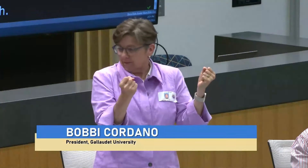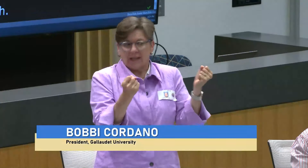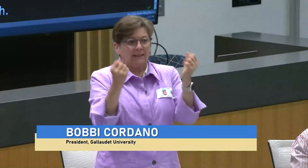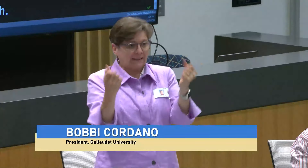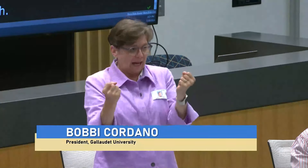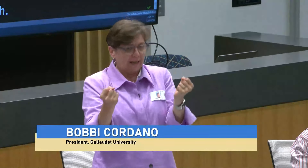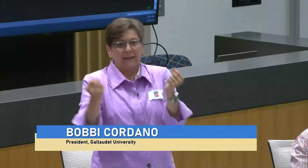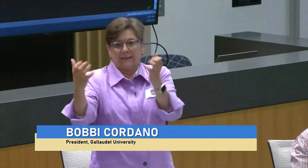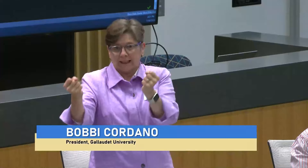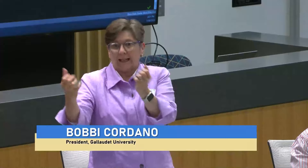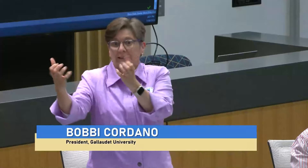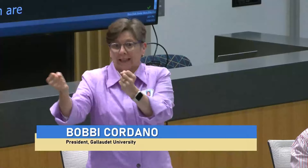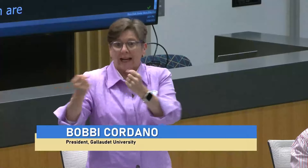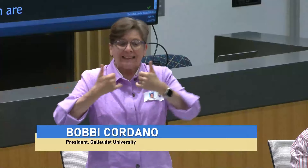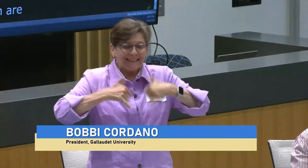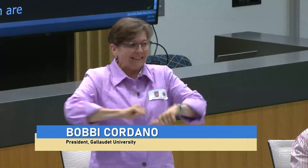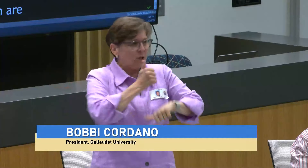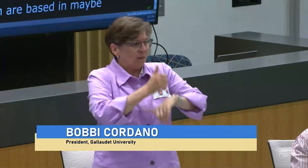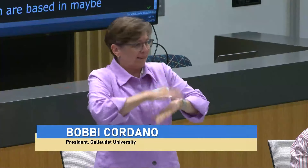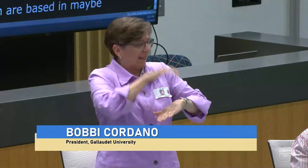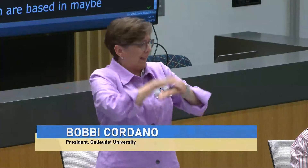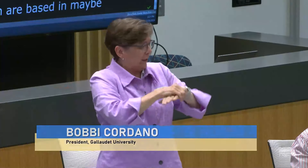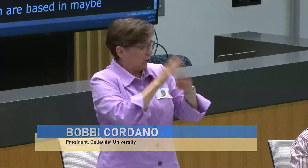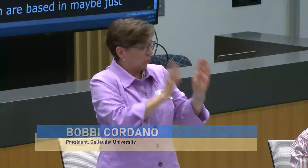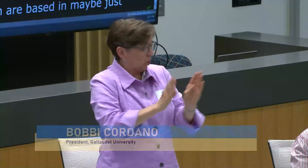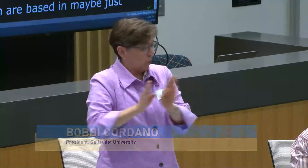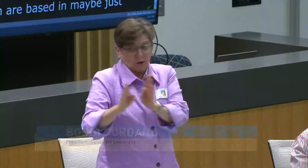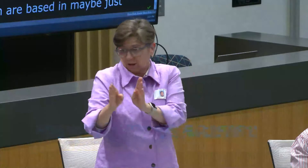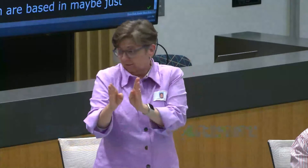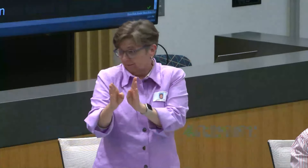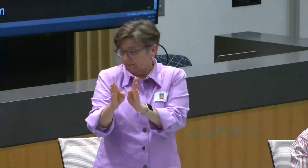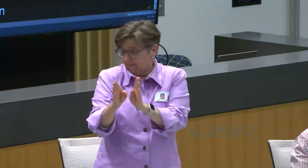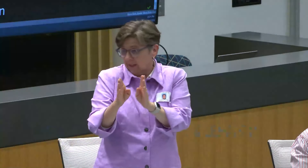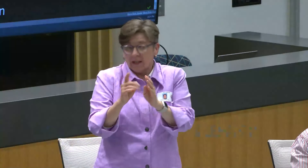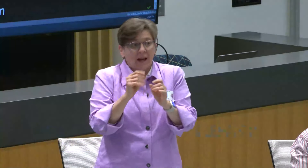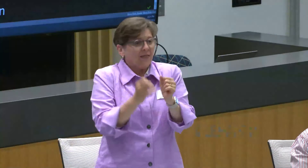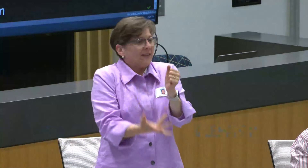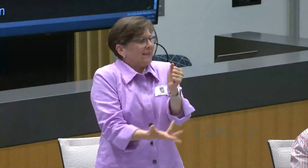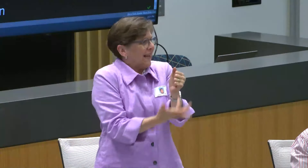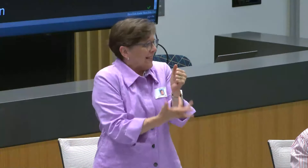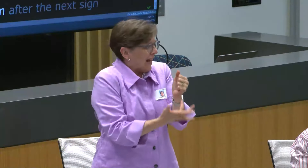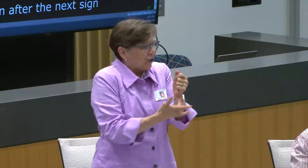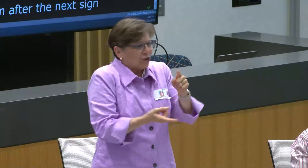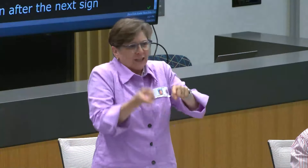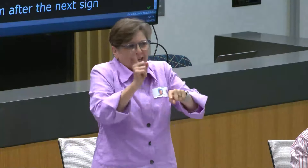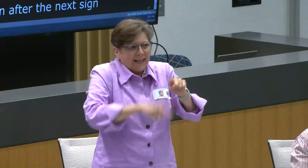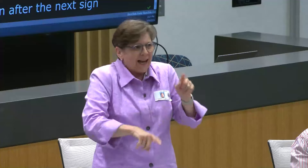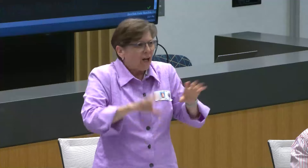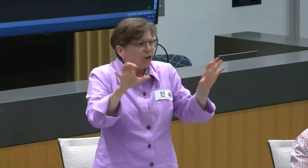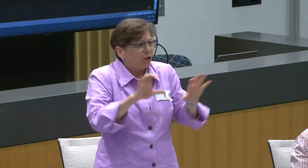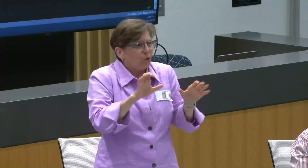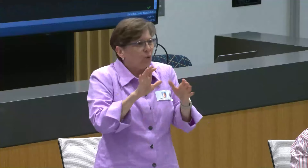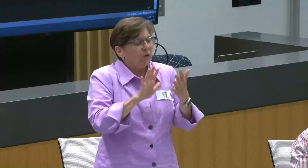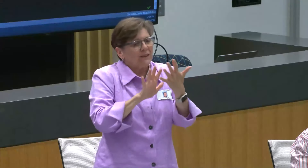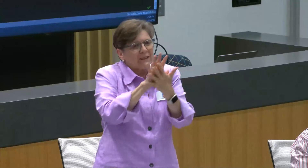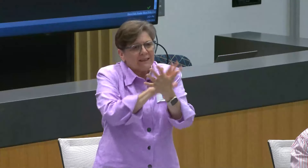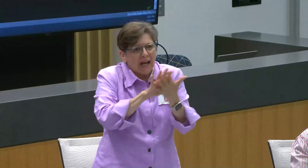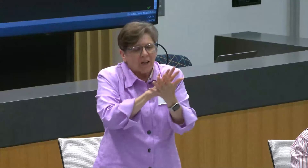TEXT OR TEXT TO ASL. BUT THEY ARE ALL BASED ON ALGORITHMS THAT ARE TIED TO ENGLISH. MANY OF THEM ARE BASED IN